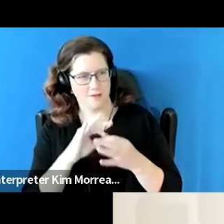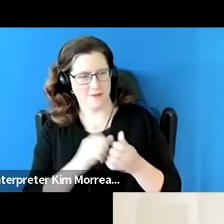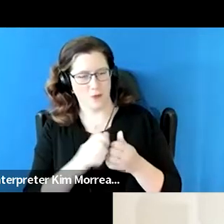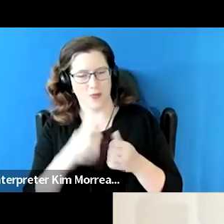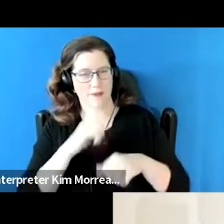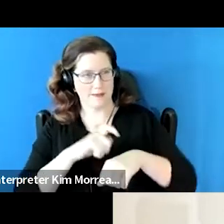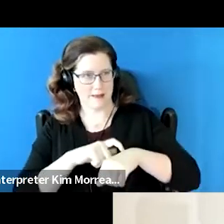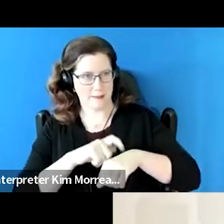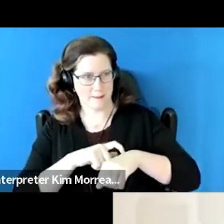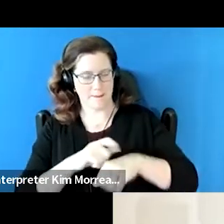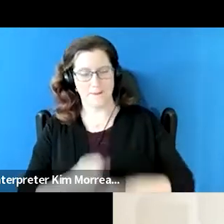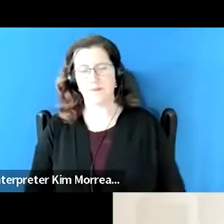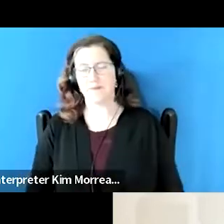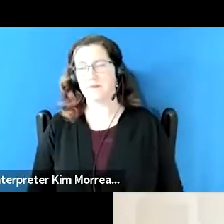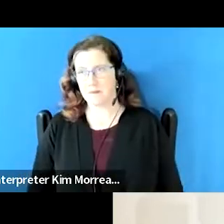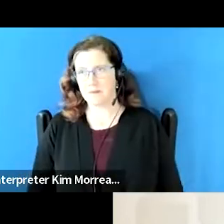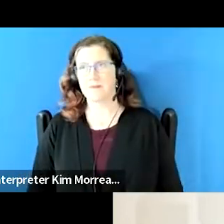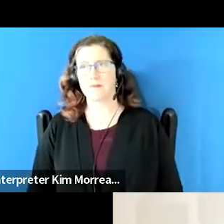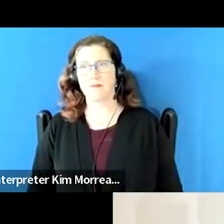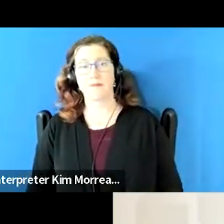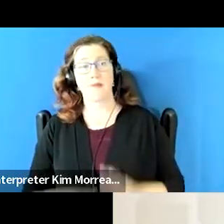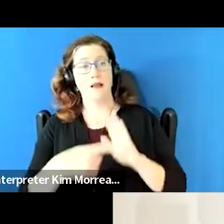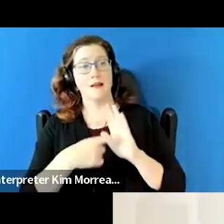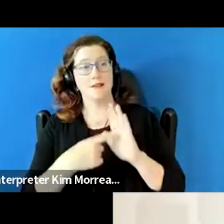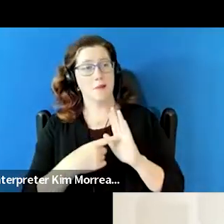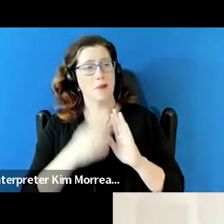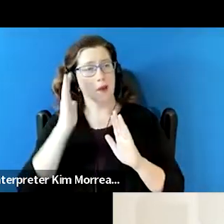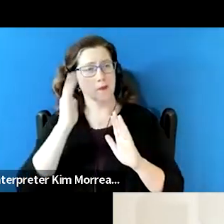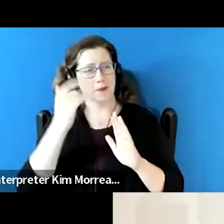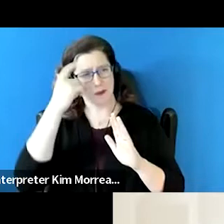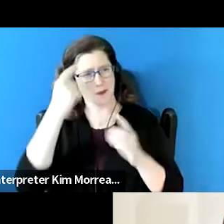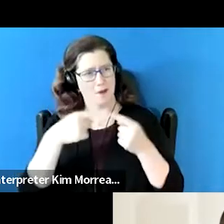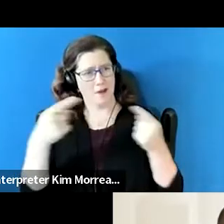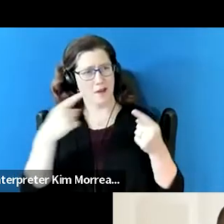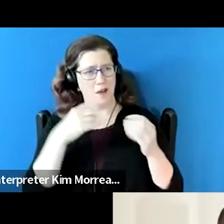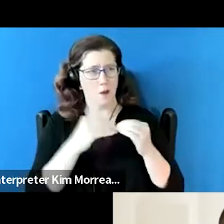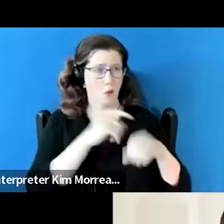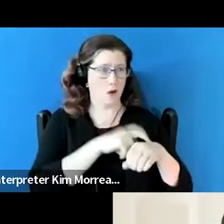Cause I think sometimes it seems counterintuitive to spend more time doing supervision